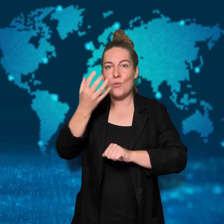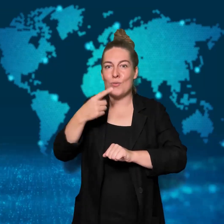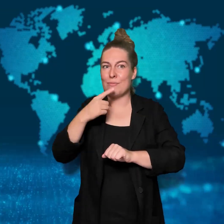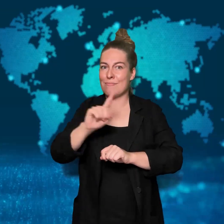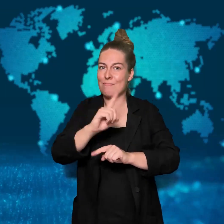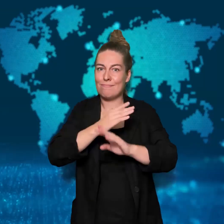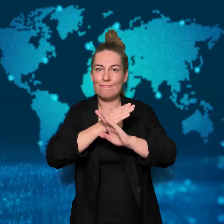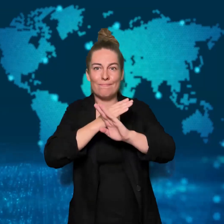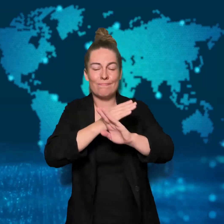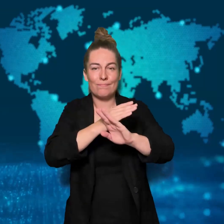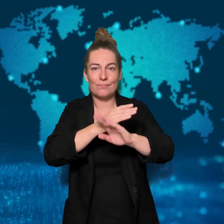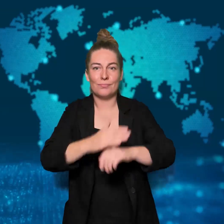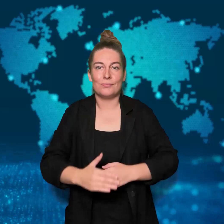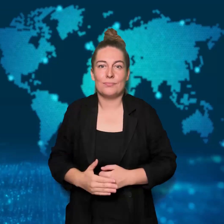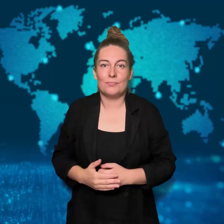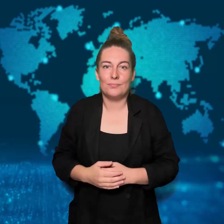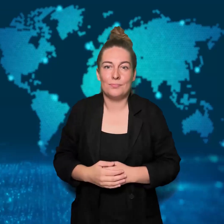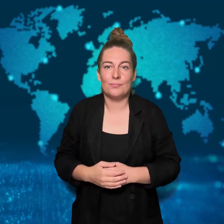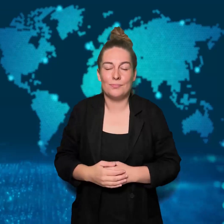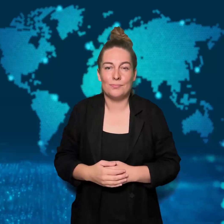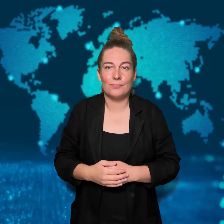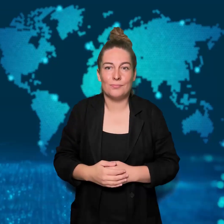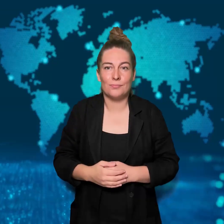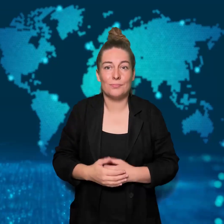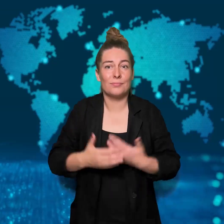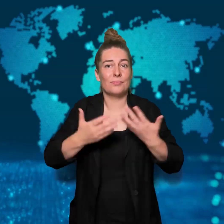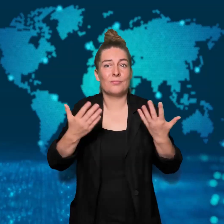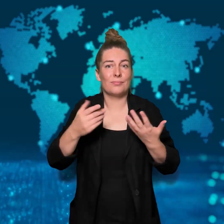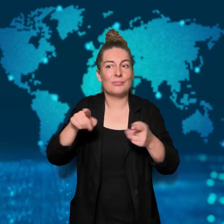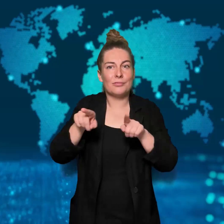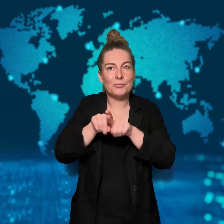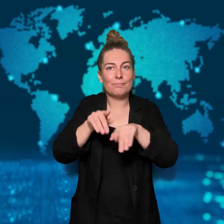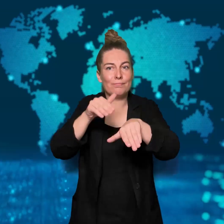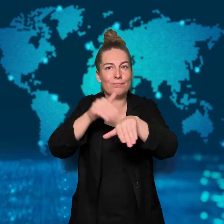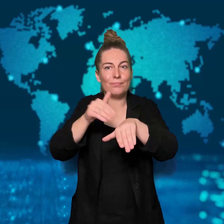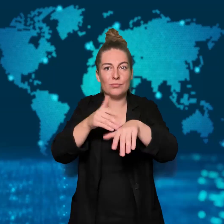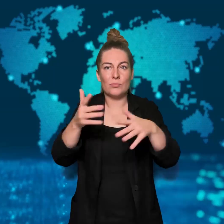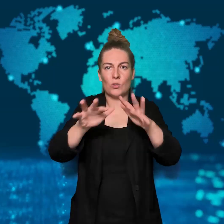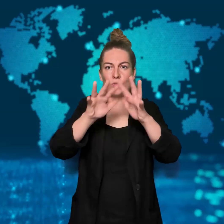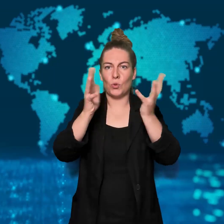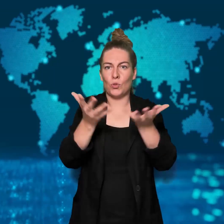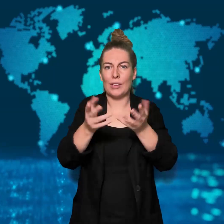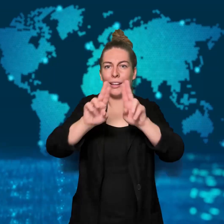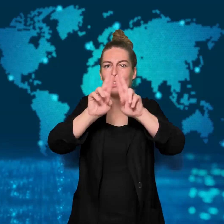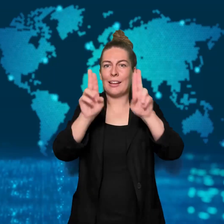insisting that the event is "advocating for LGBTQ+ rights"